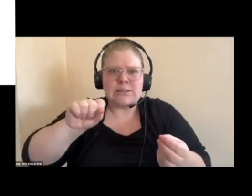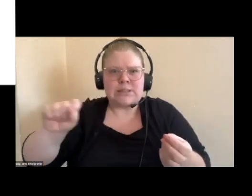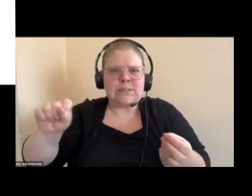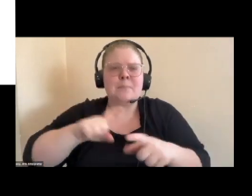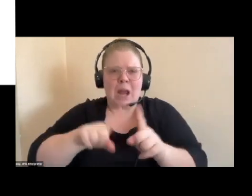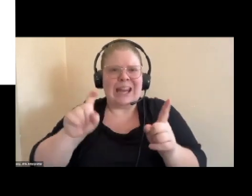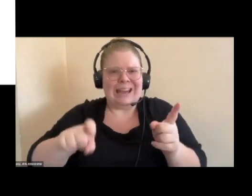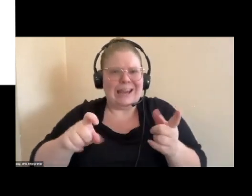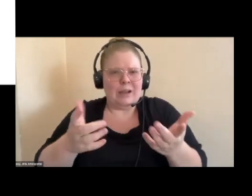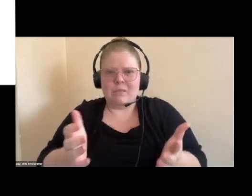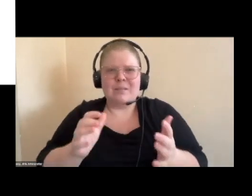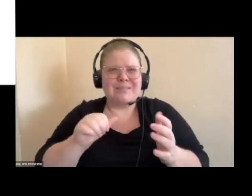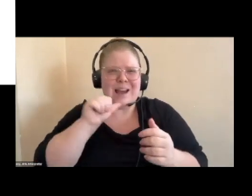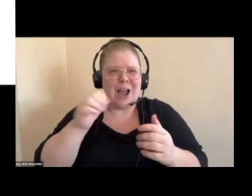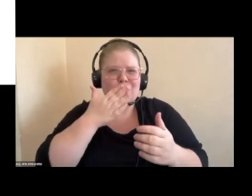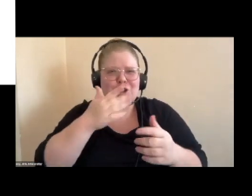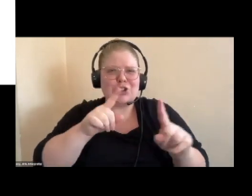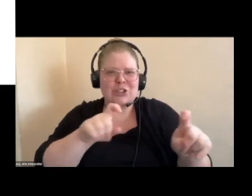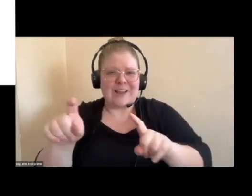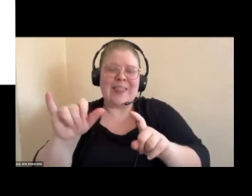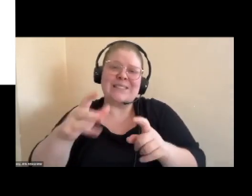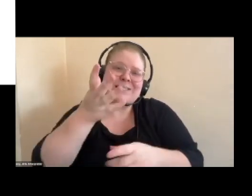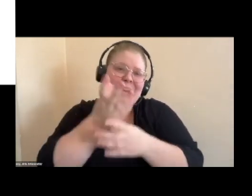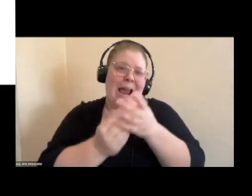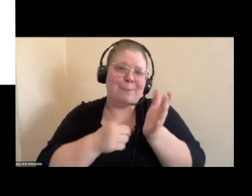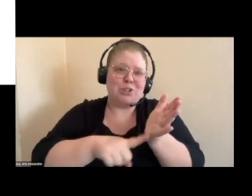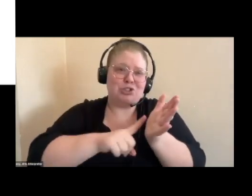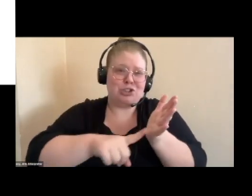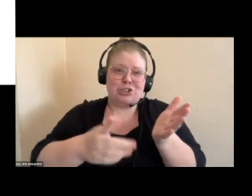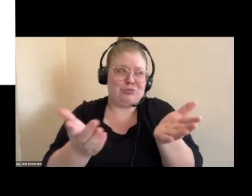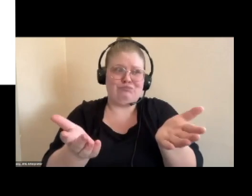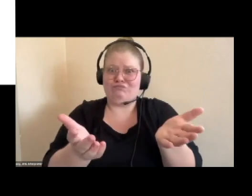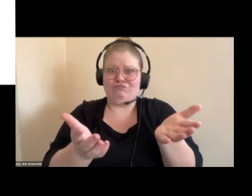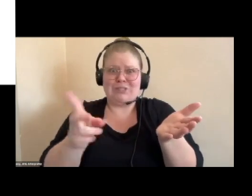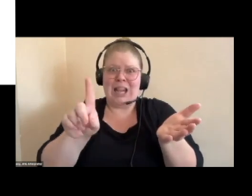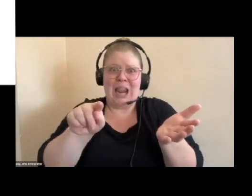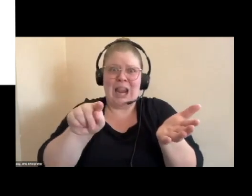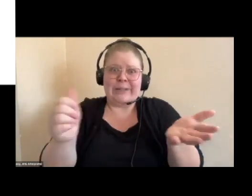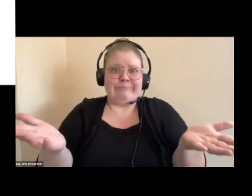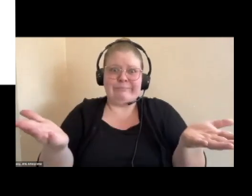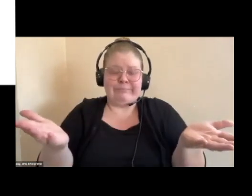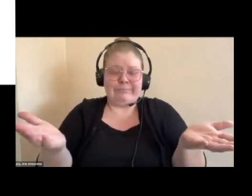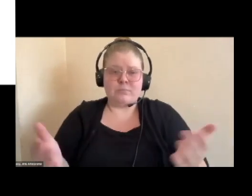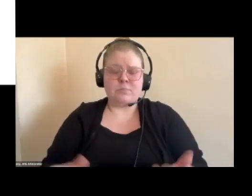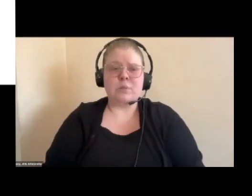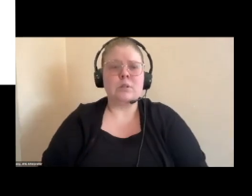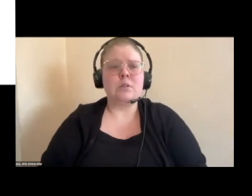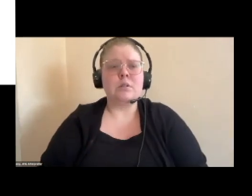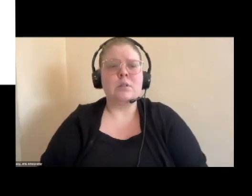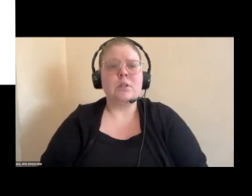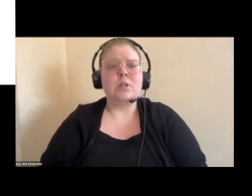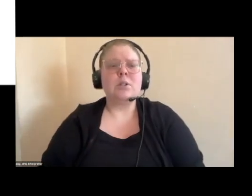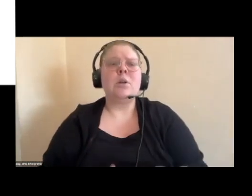It's a gap because we don't have good data on this. We worked with two states.